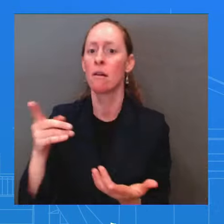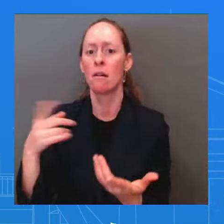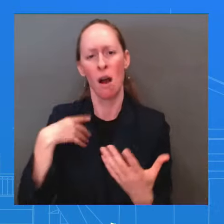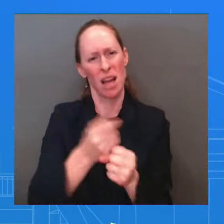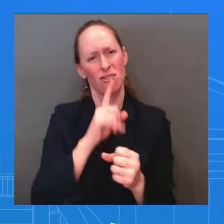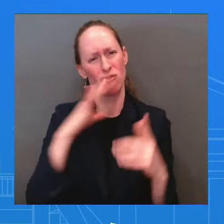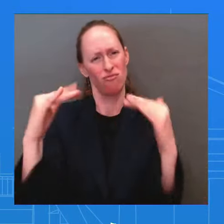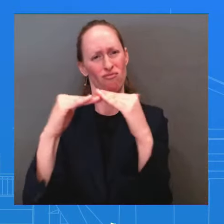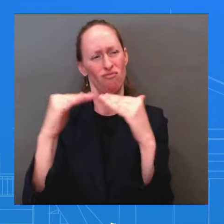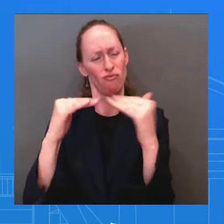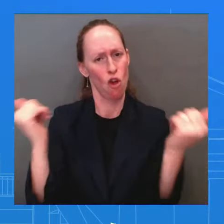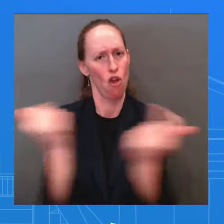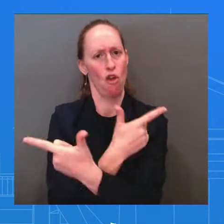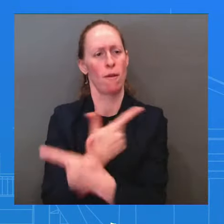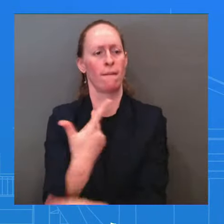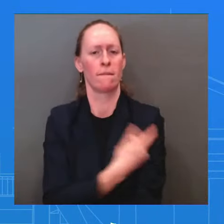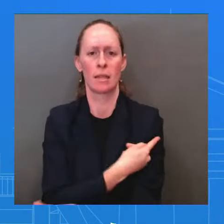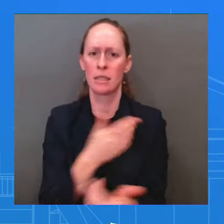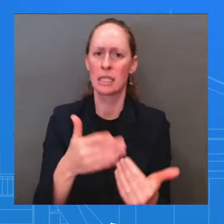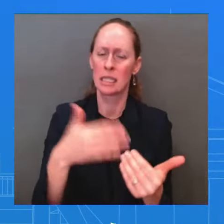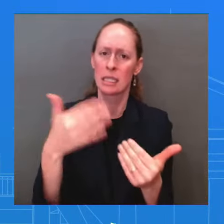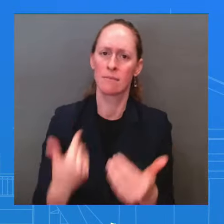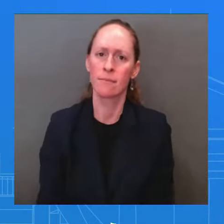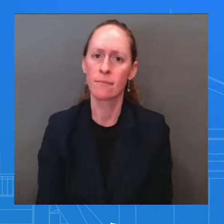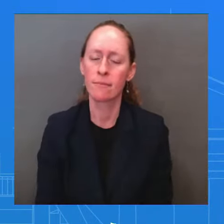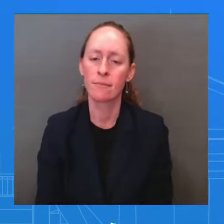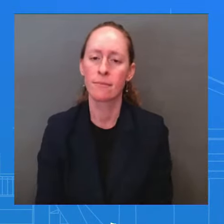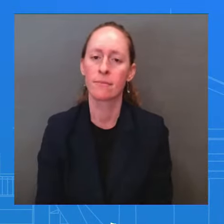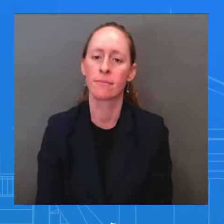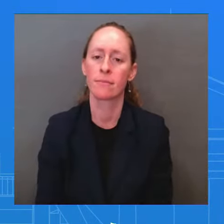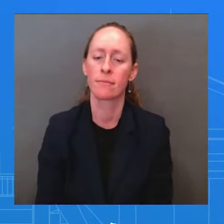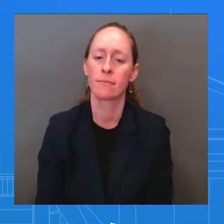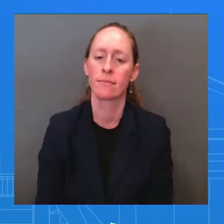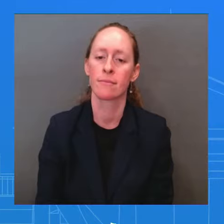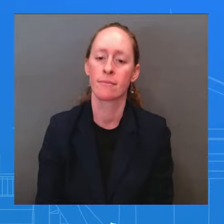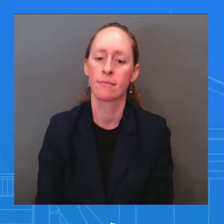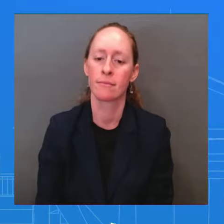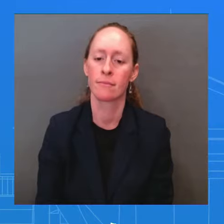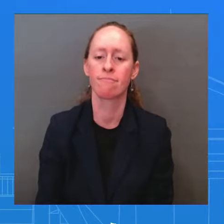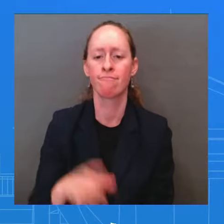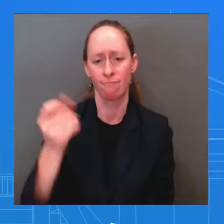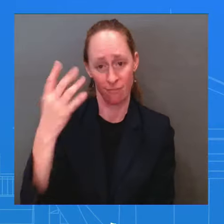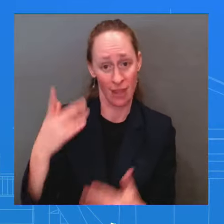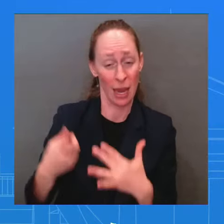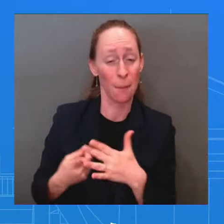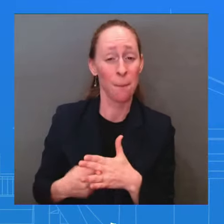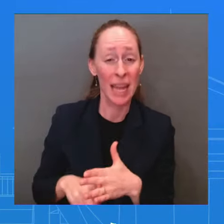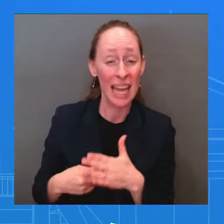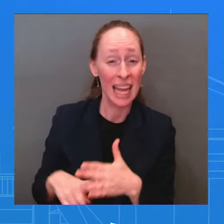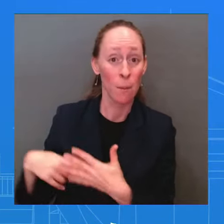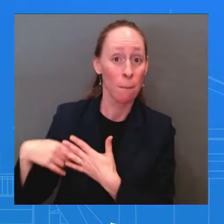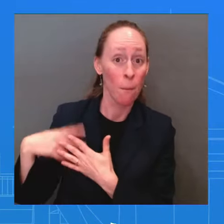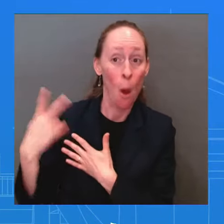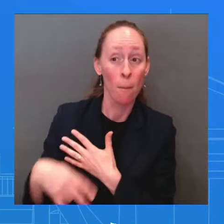something that, as you know, from the beginning of our comprehensive vaccination program, we've always made sure that we do the microtargeting,